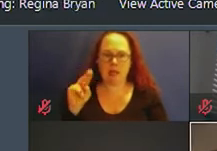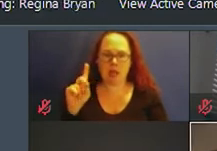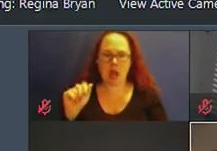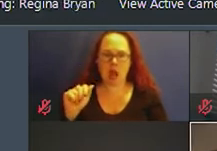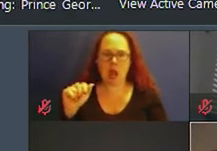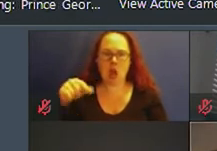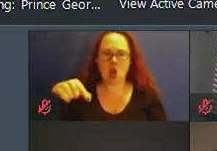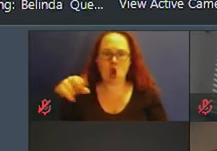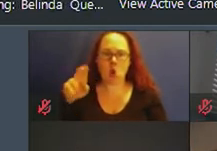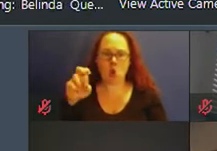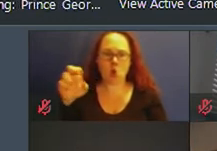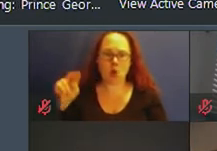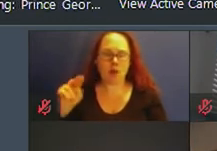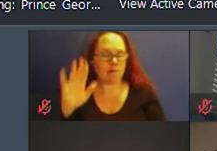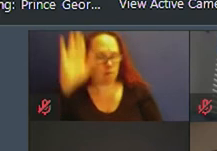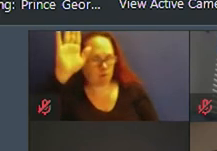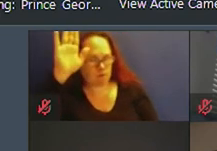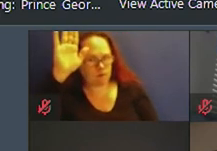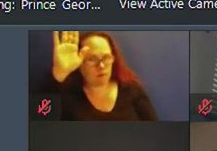Dahlia Shea Woods Oh wonderful.